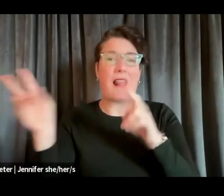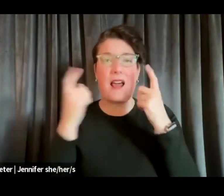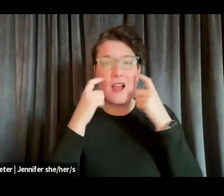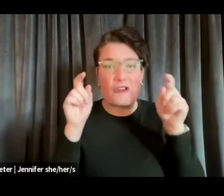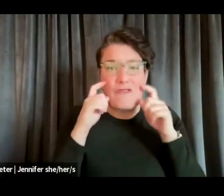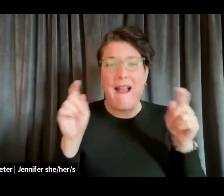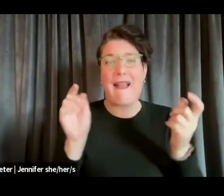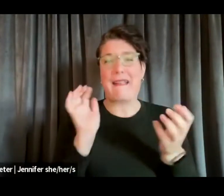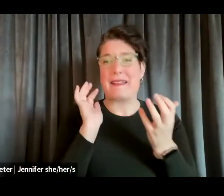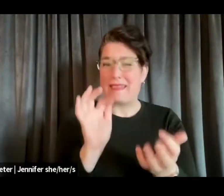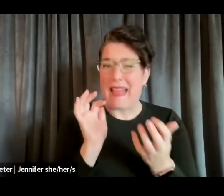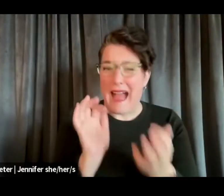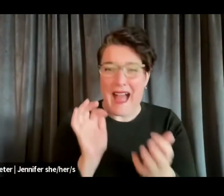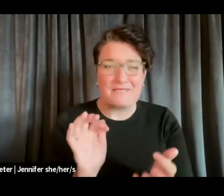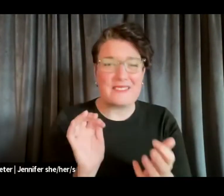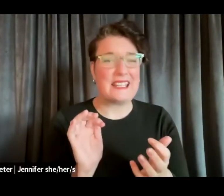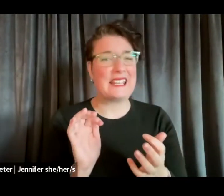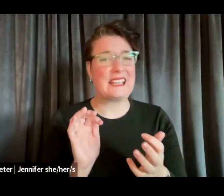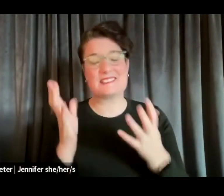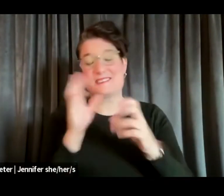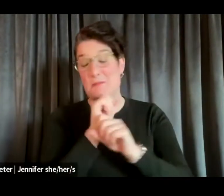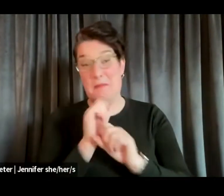And like that was such a blessing, such a blessing.